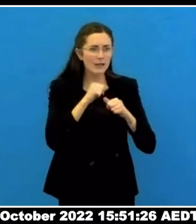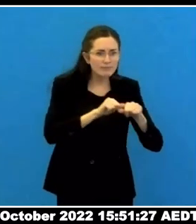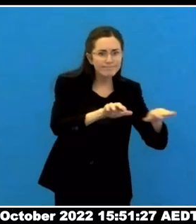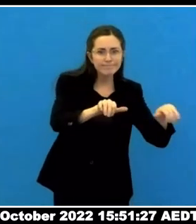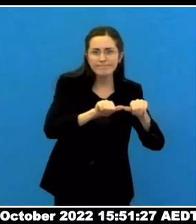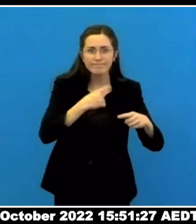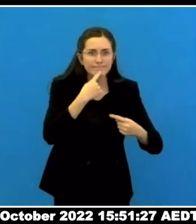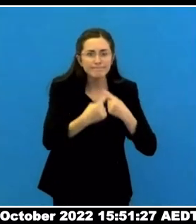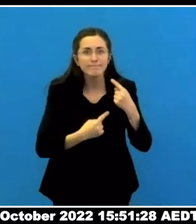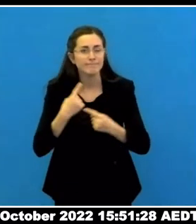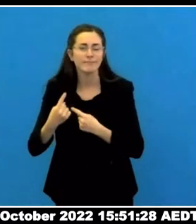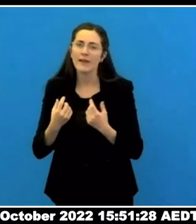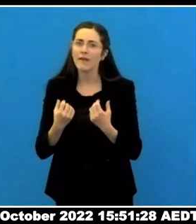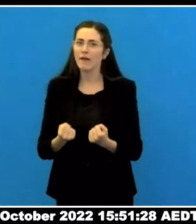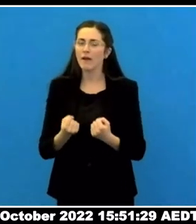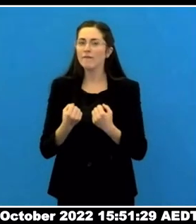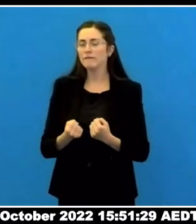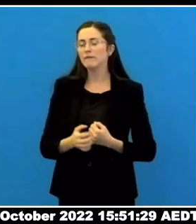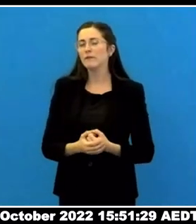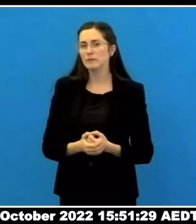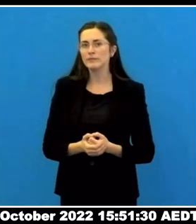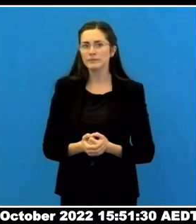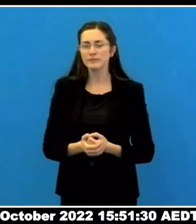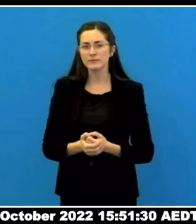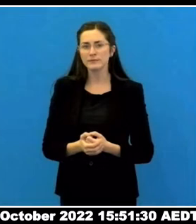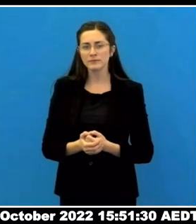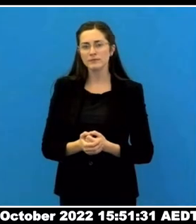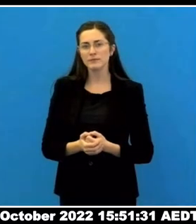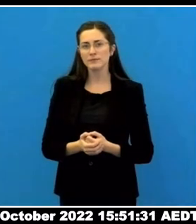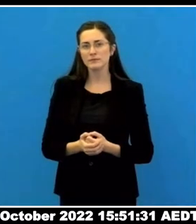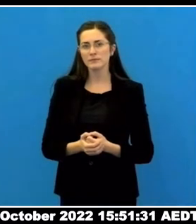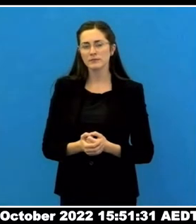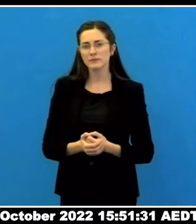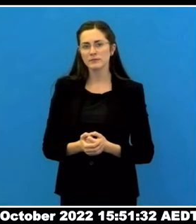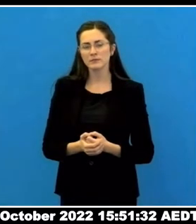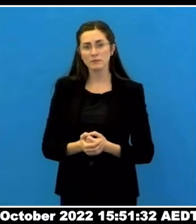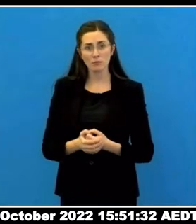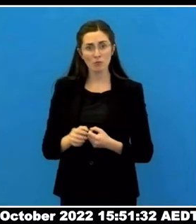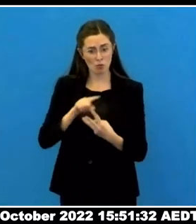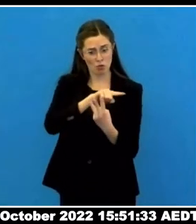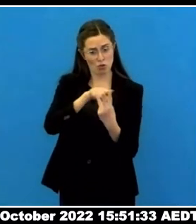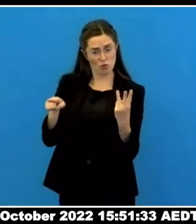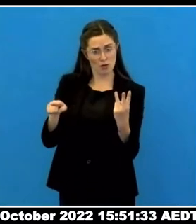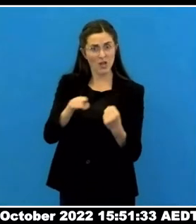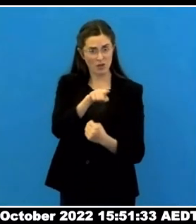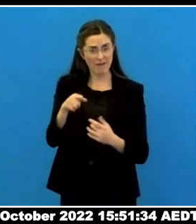pass that information to the members other community members. Do you all feel a heavy responsibility,